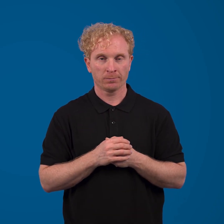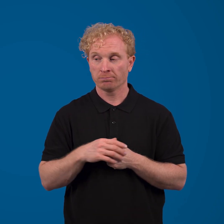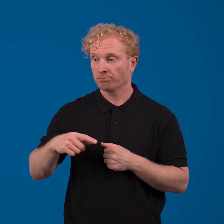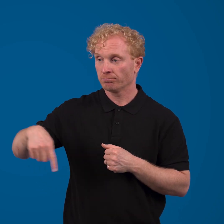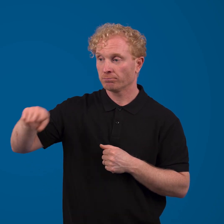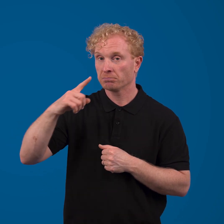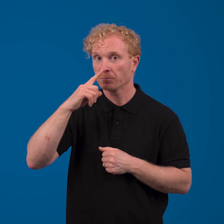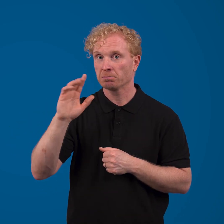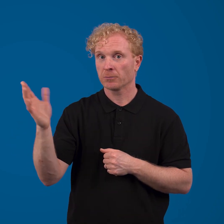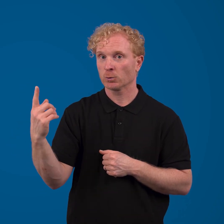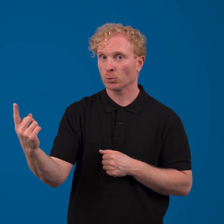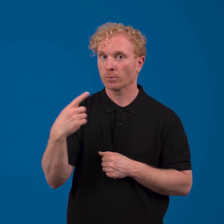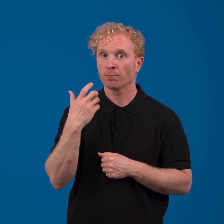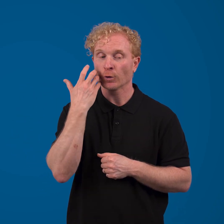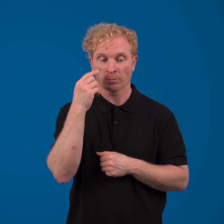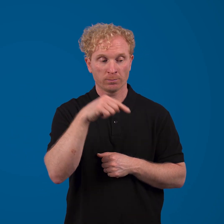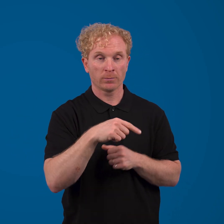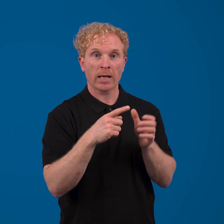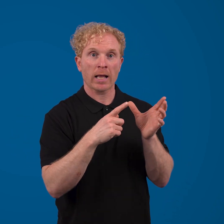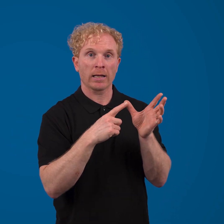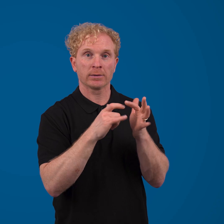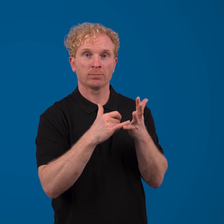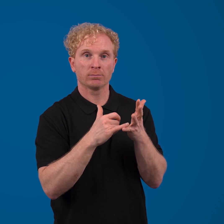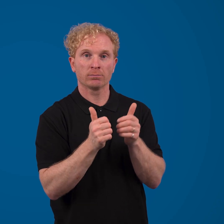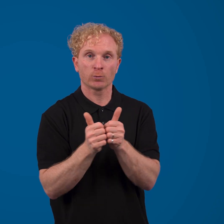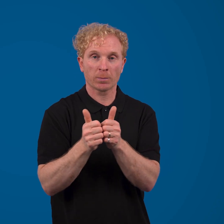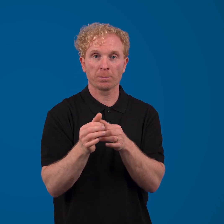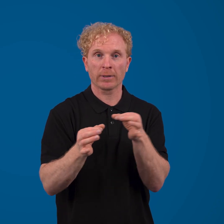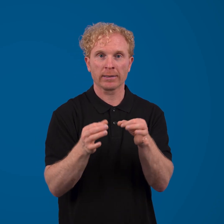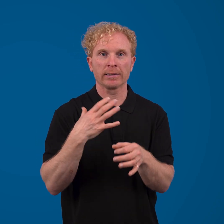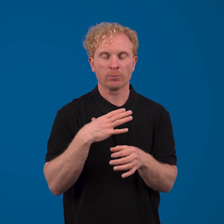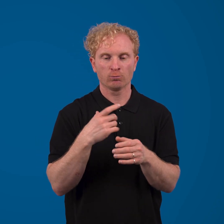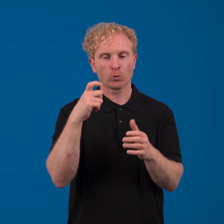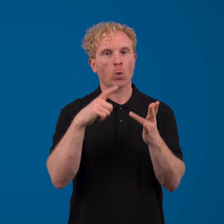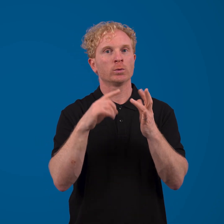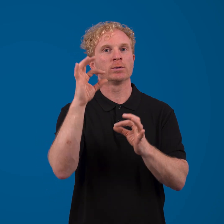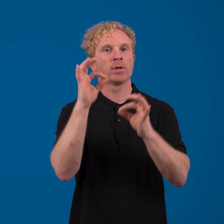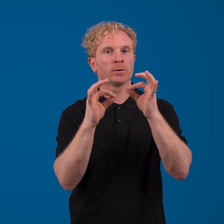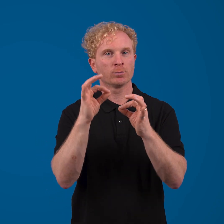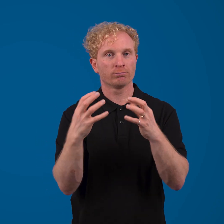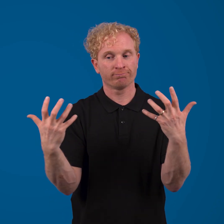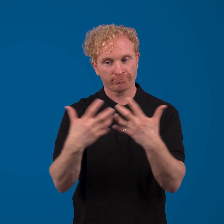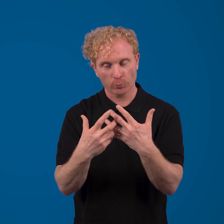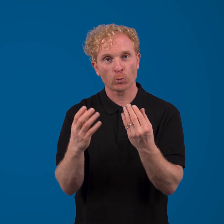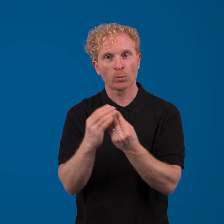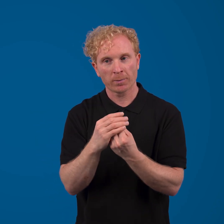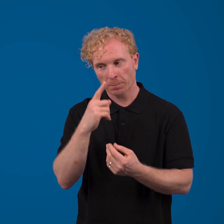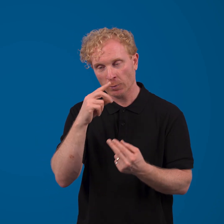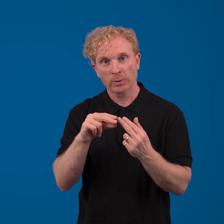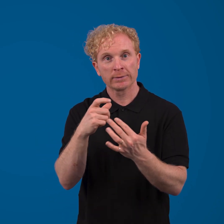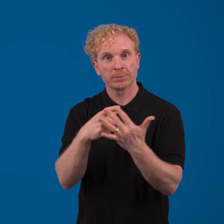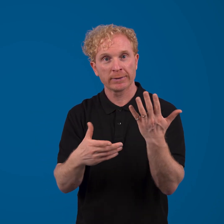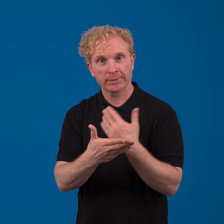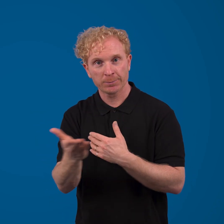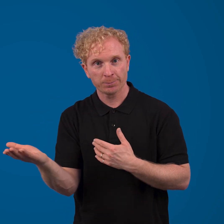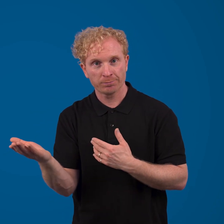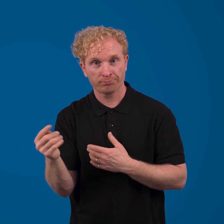People have told us that future ADS Associated Plans need to be co-designed with people with disability,